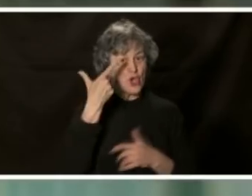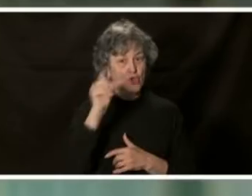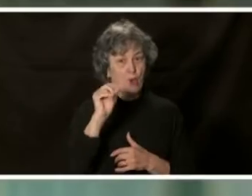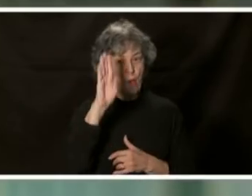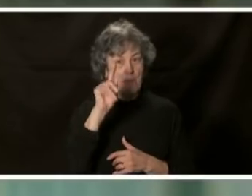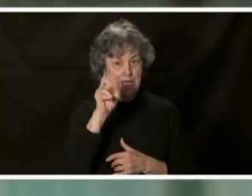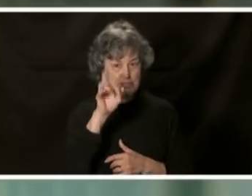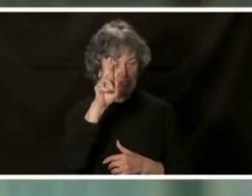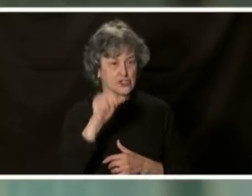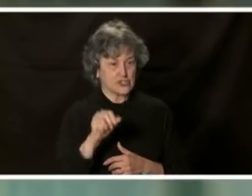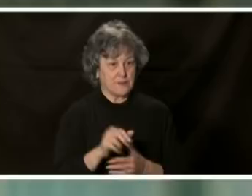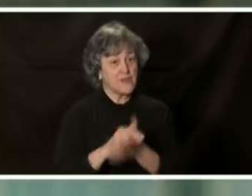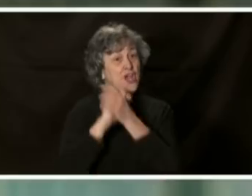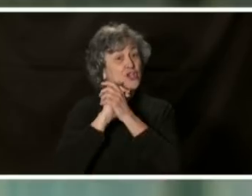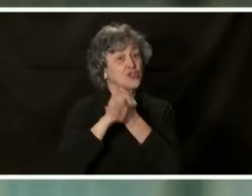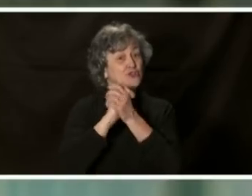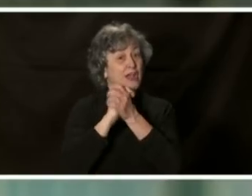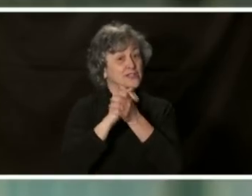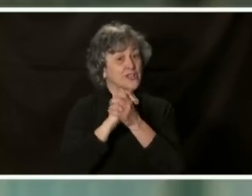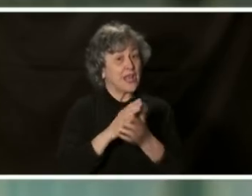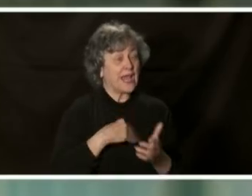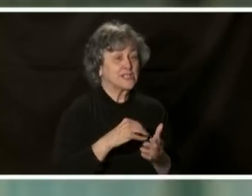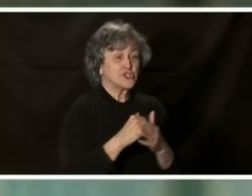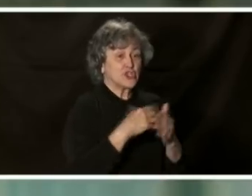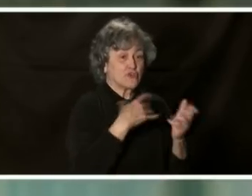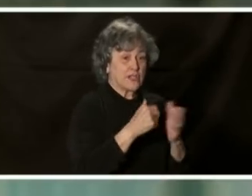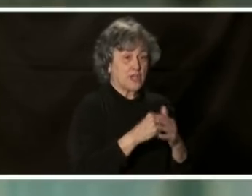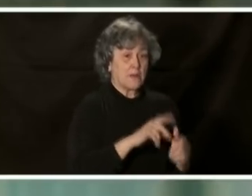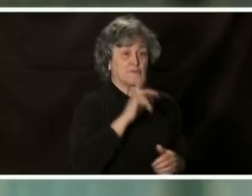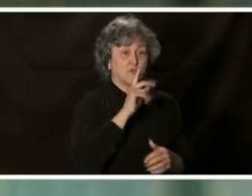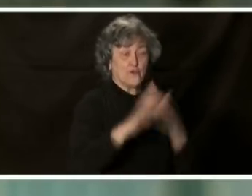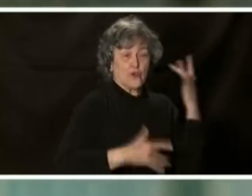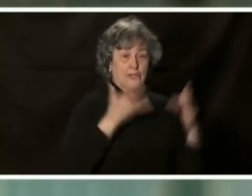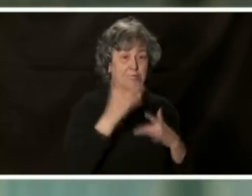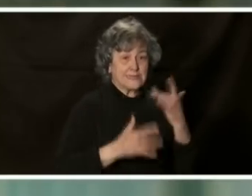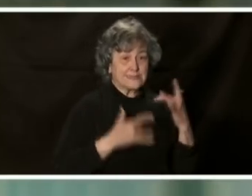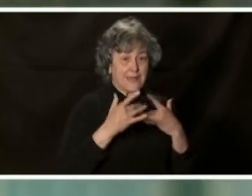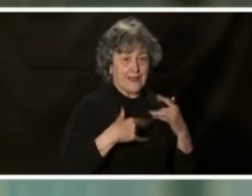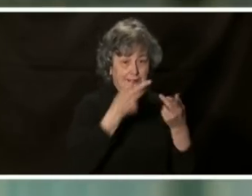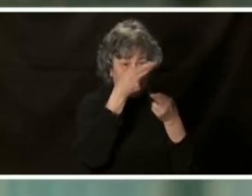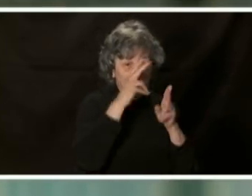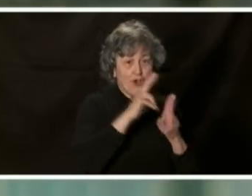» CONGRATULATIONS, GRADUATES. I AM SO VERY EXCITED AND HONORED TO BE PART